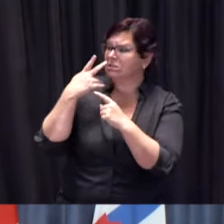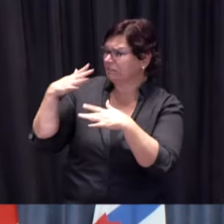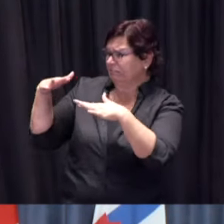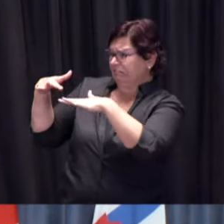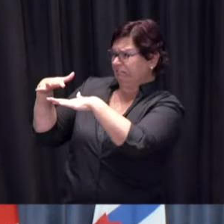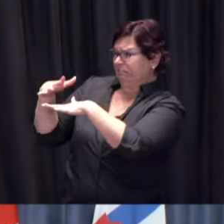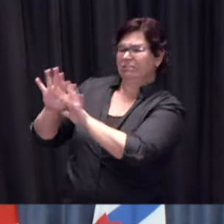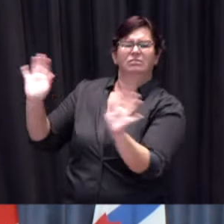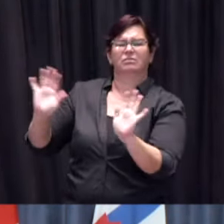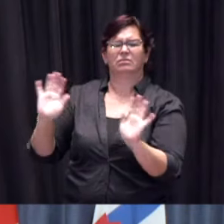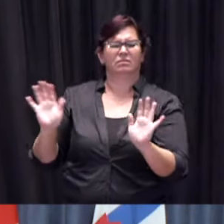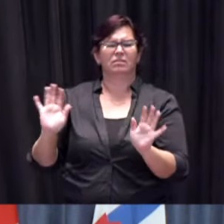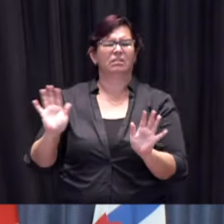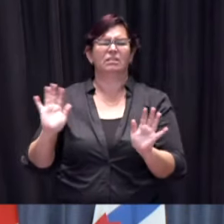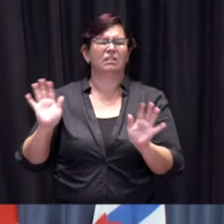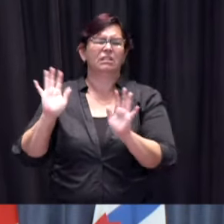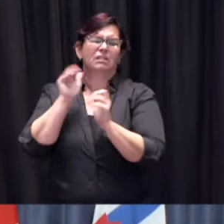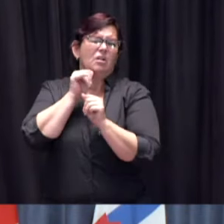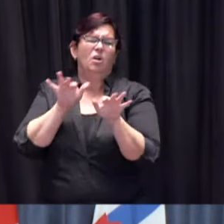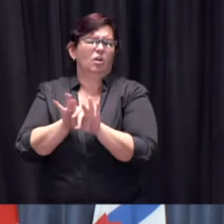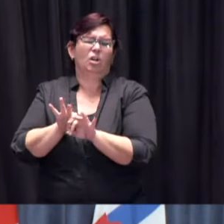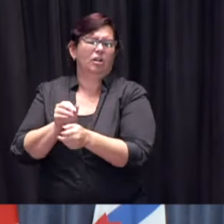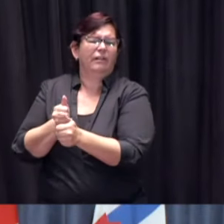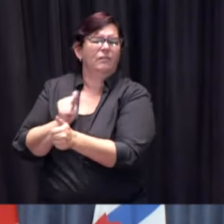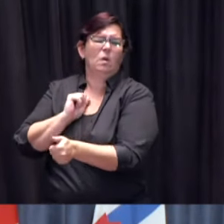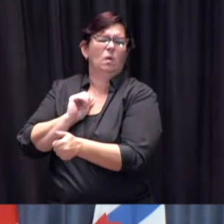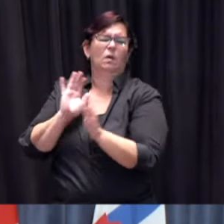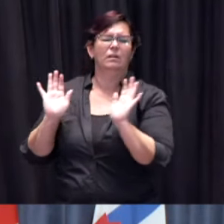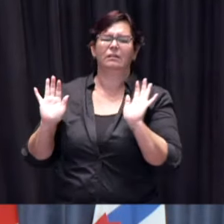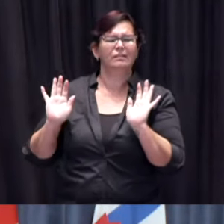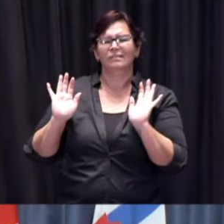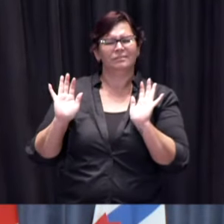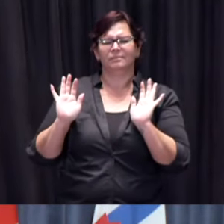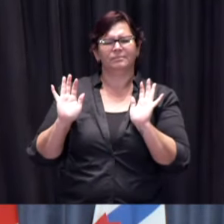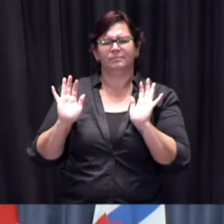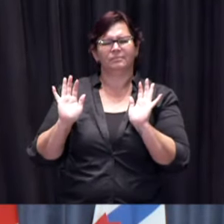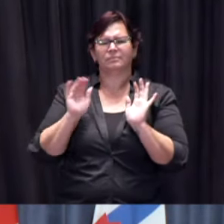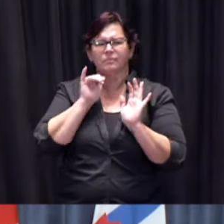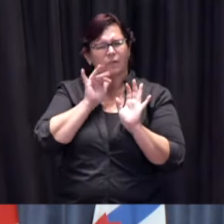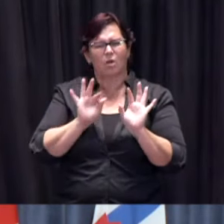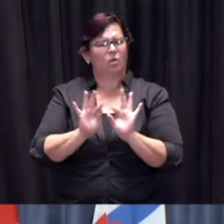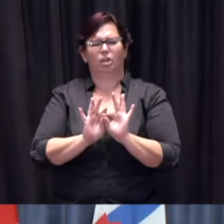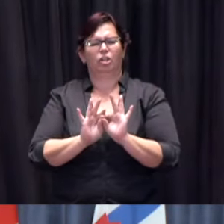sold to go across the Island Ferry to know some of those beaches might be overcrowded and to stay away from those